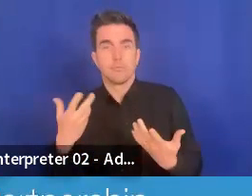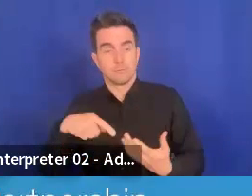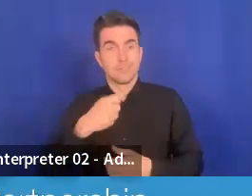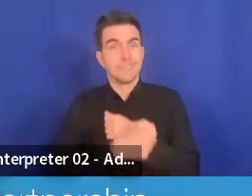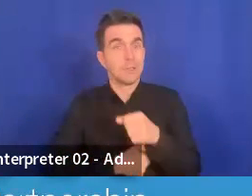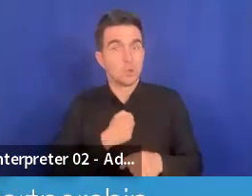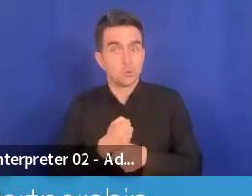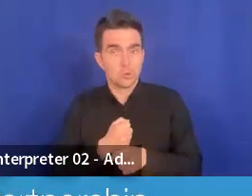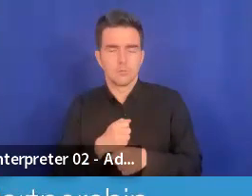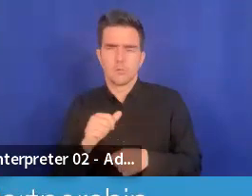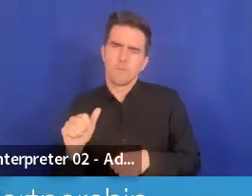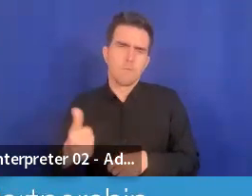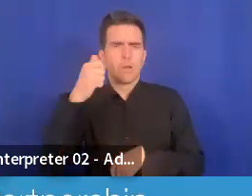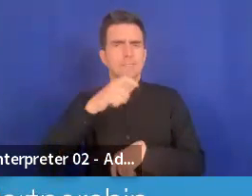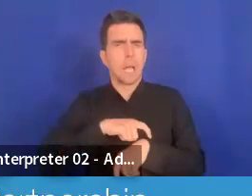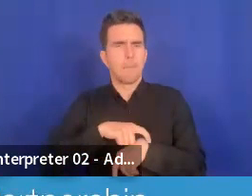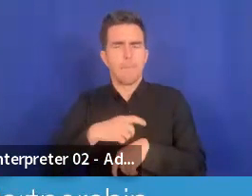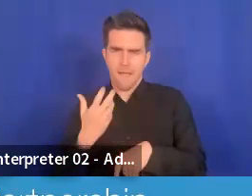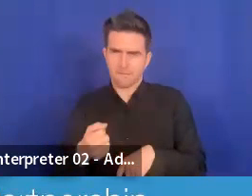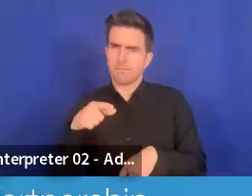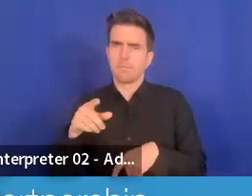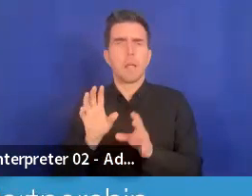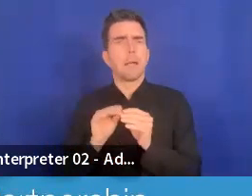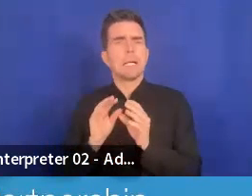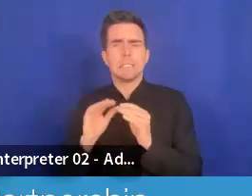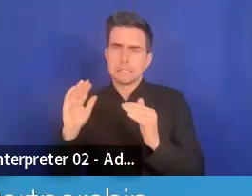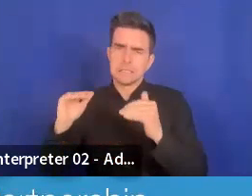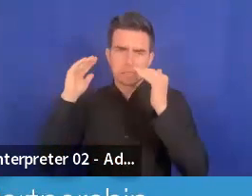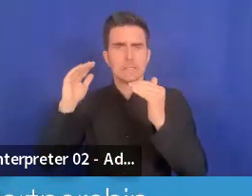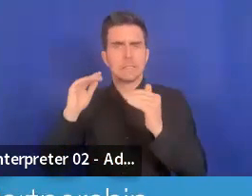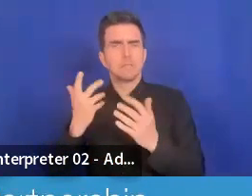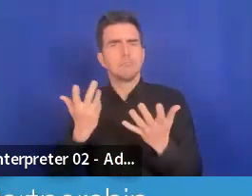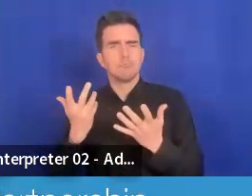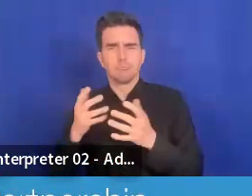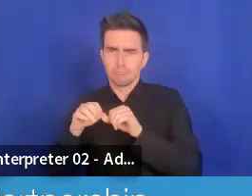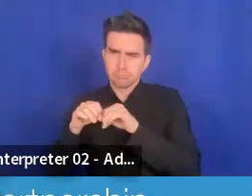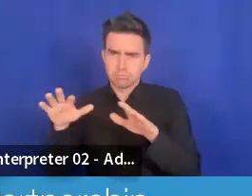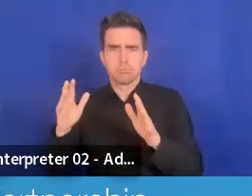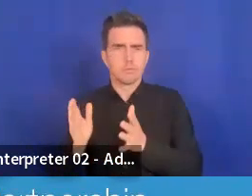and response, so there is no existing, agreed language.